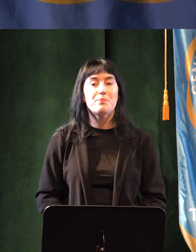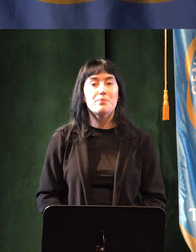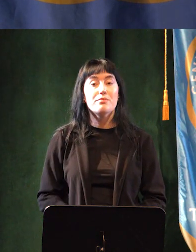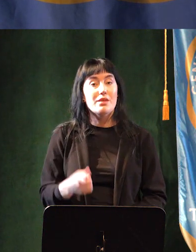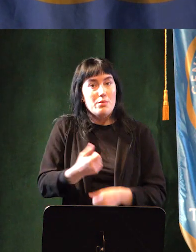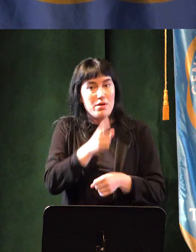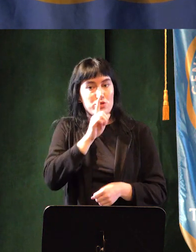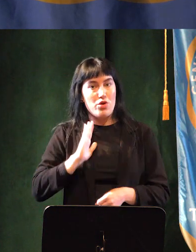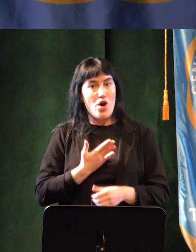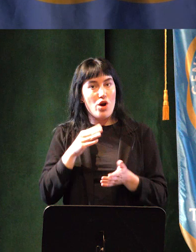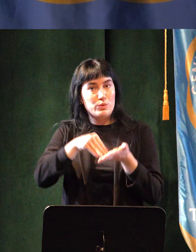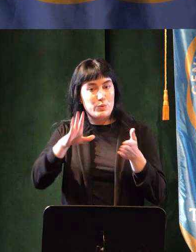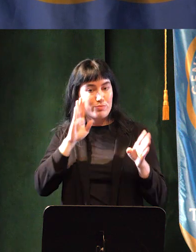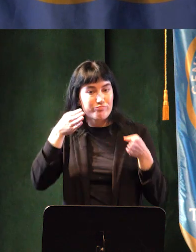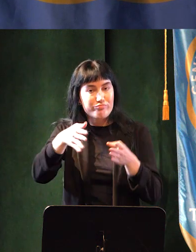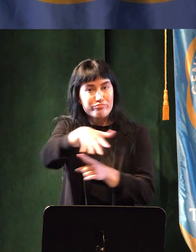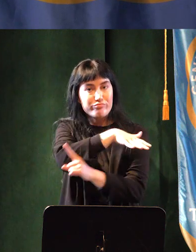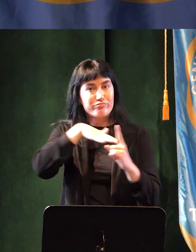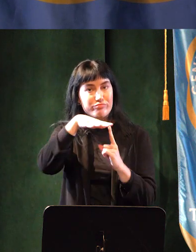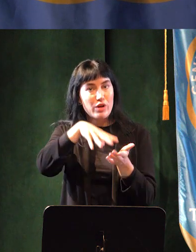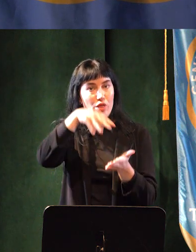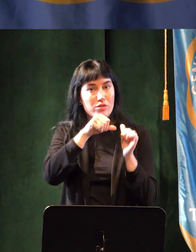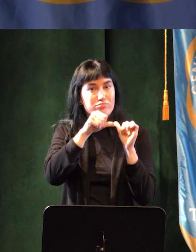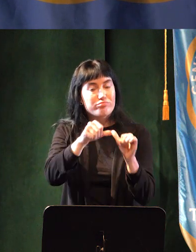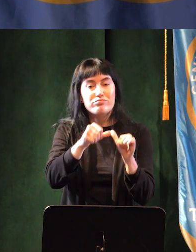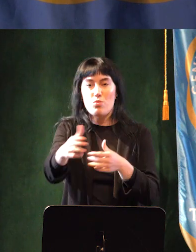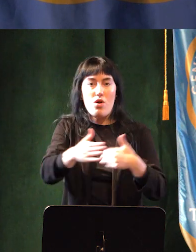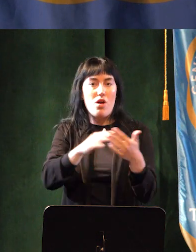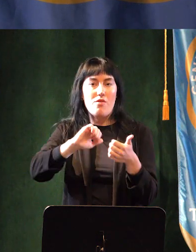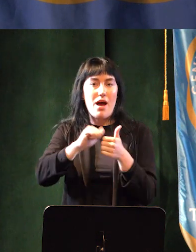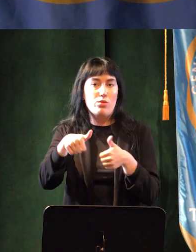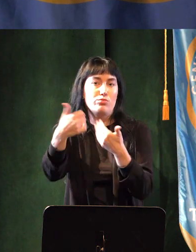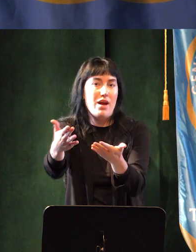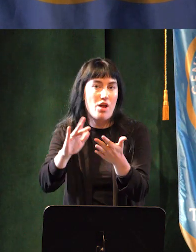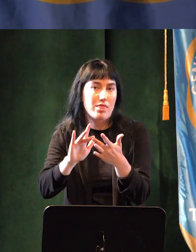student focused environment continued regardless of the delivery method thank